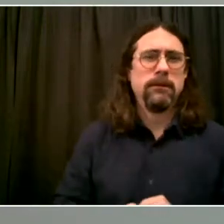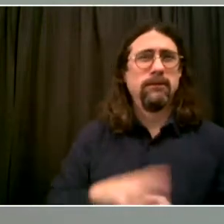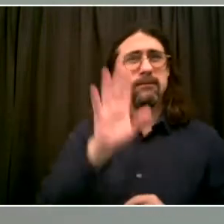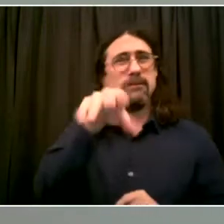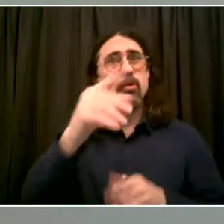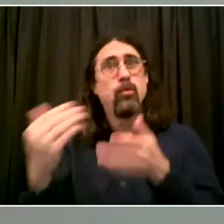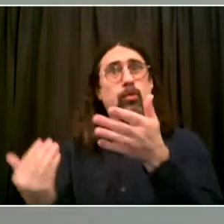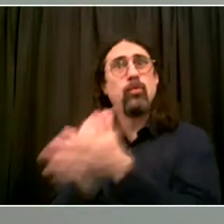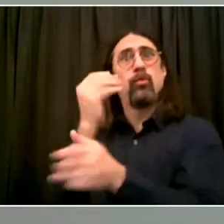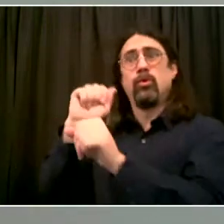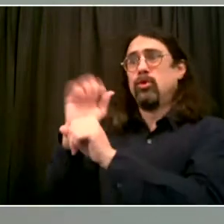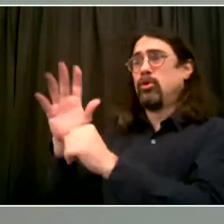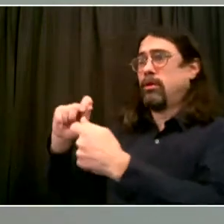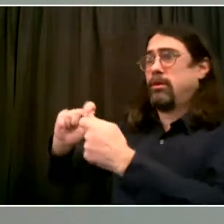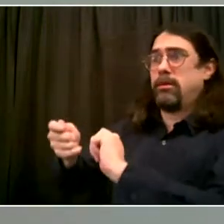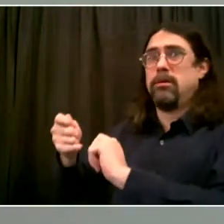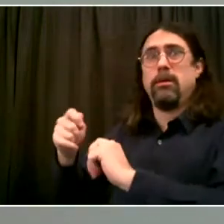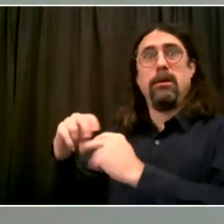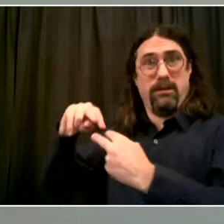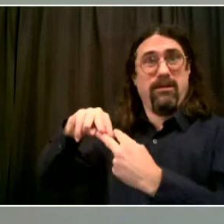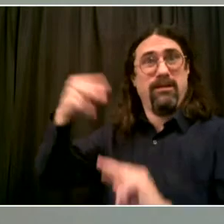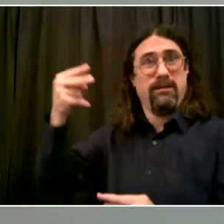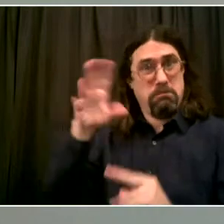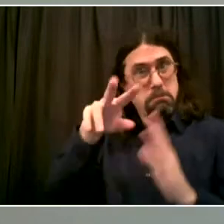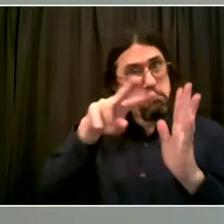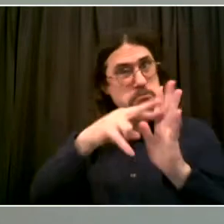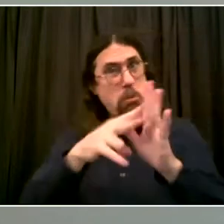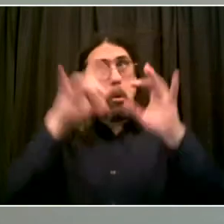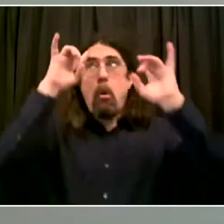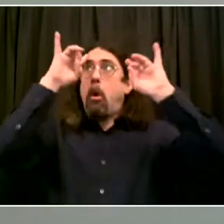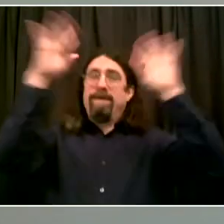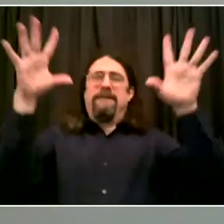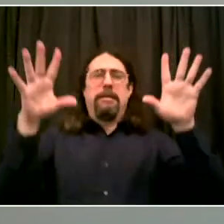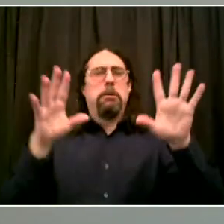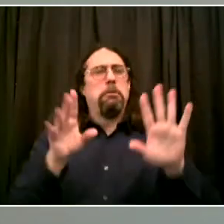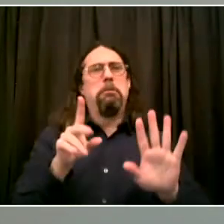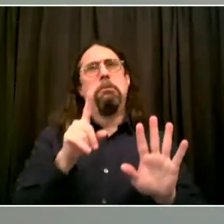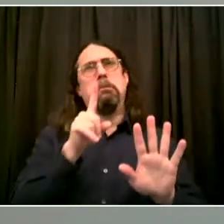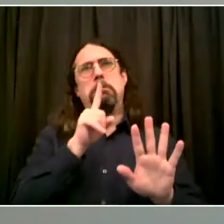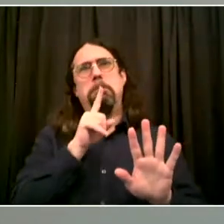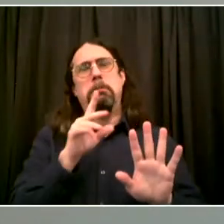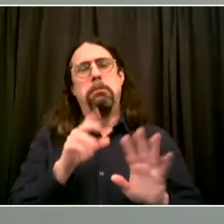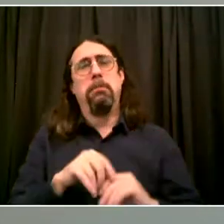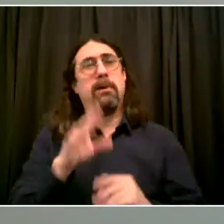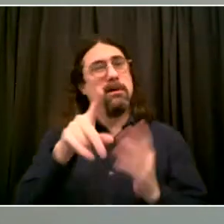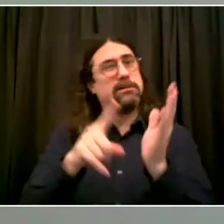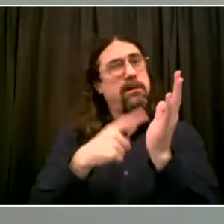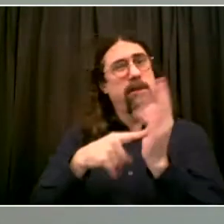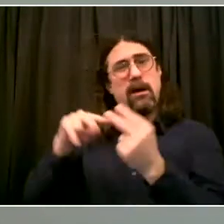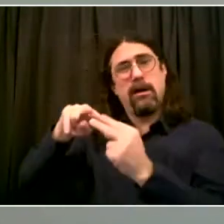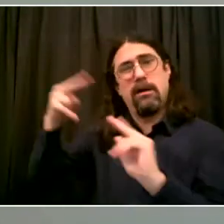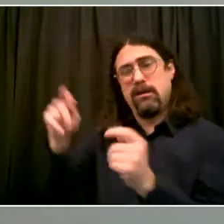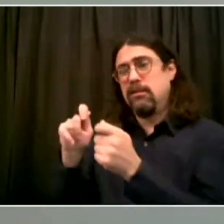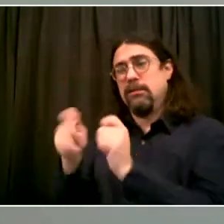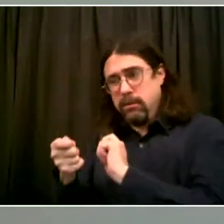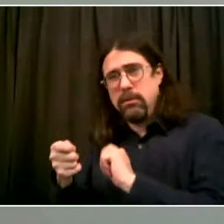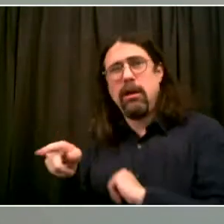SOME ARE JUST THAT, THEY ARE JUST A LITTLE BIT DIFFERENT. SOME HAVE CHANGES IN THEIR